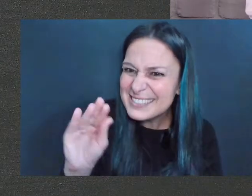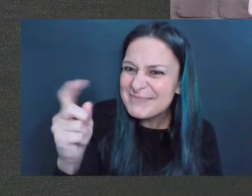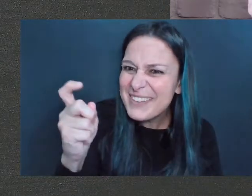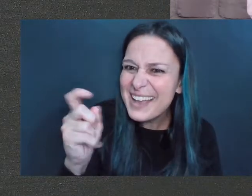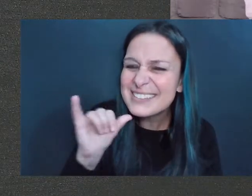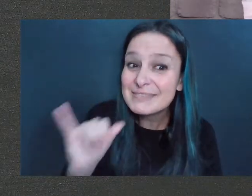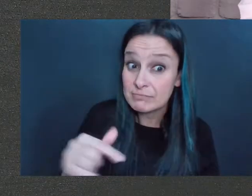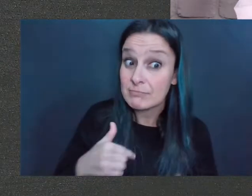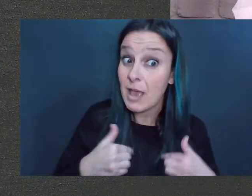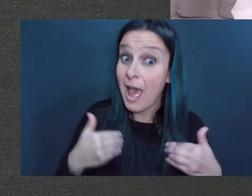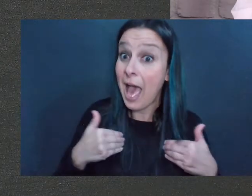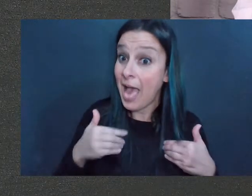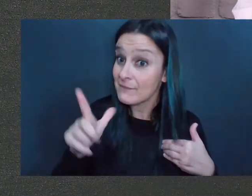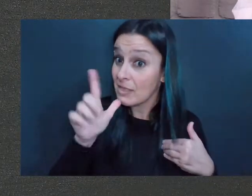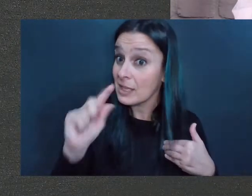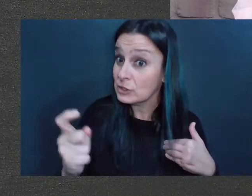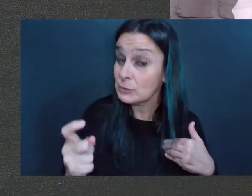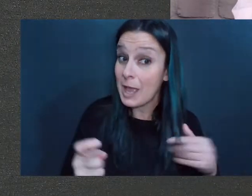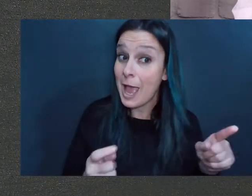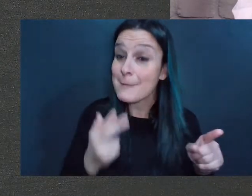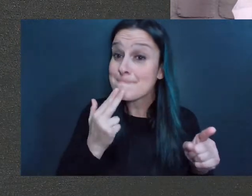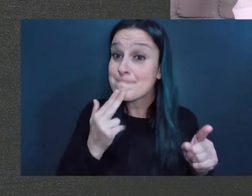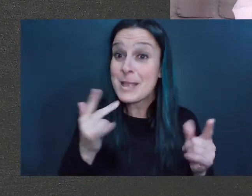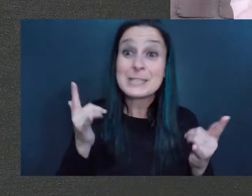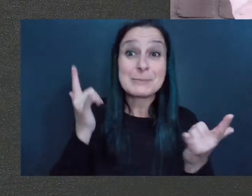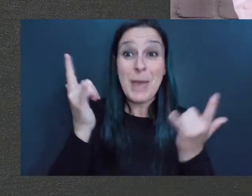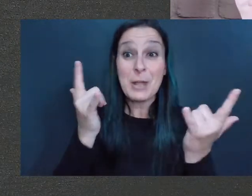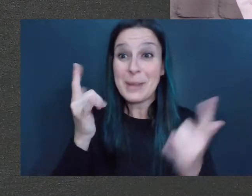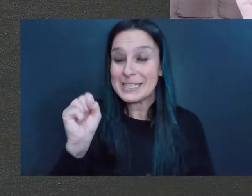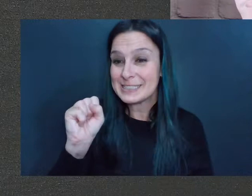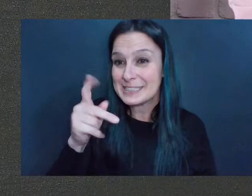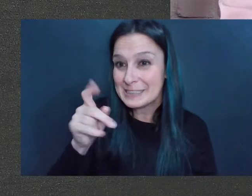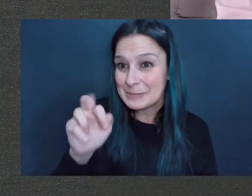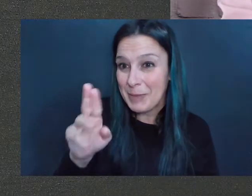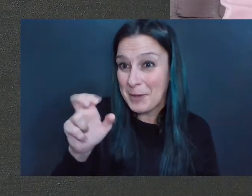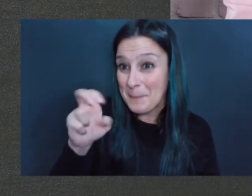I have a lunch box. It's a little Spider-Man lunchbox.